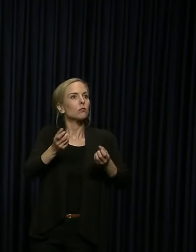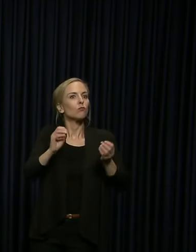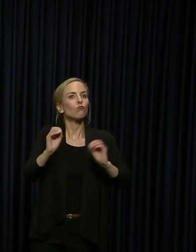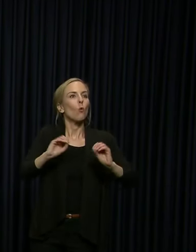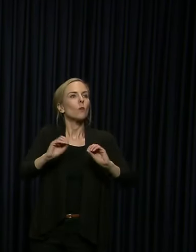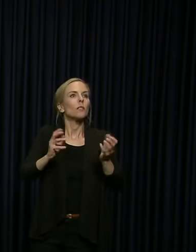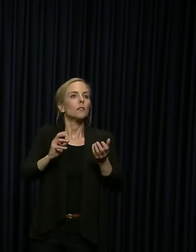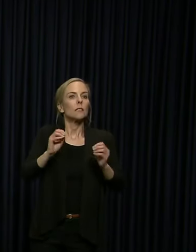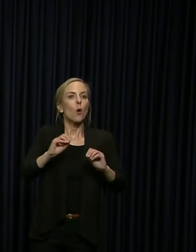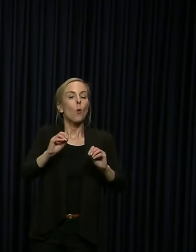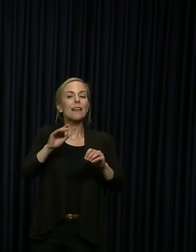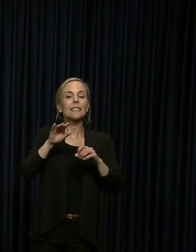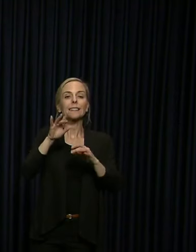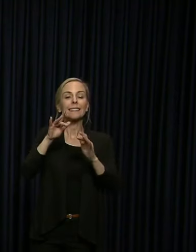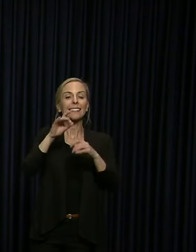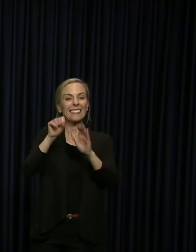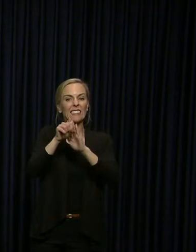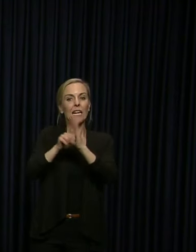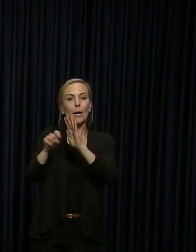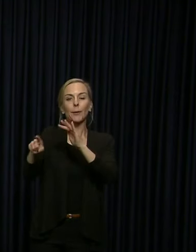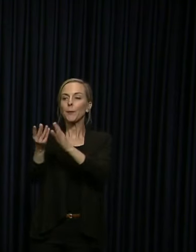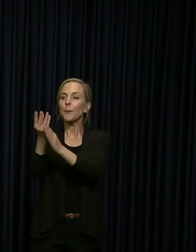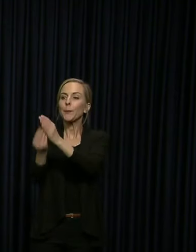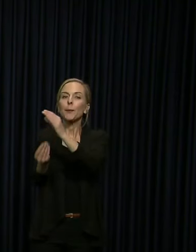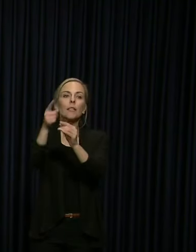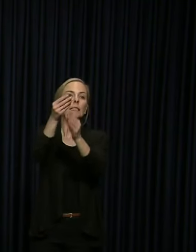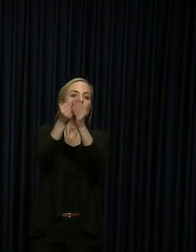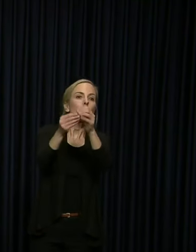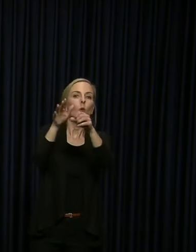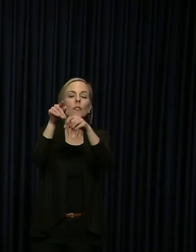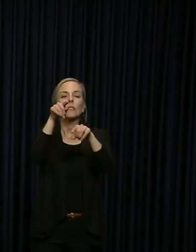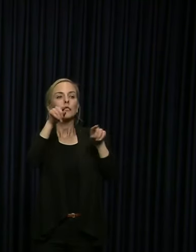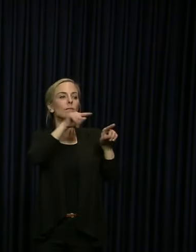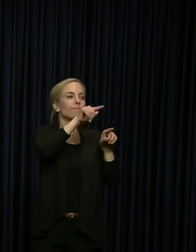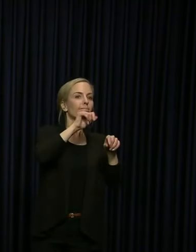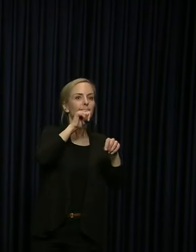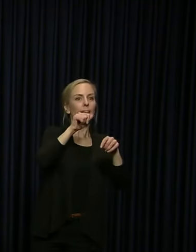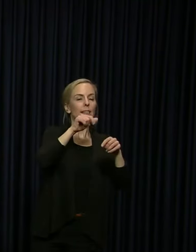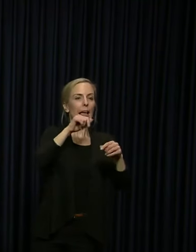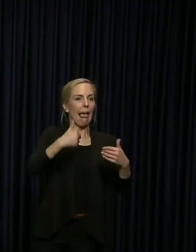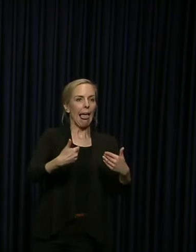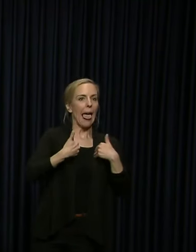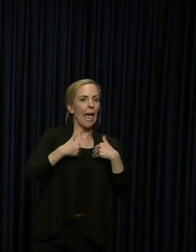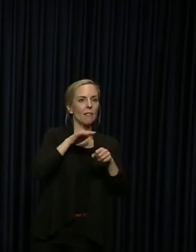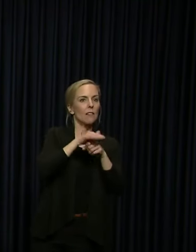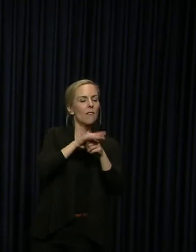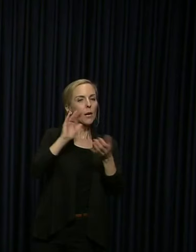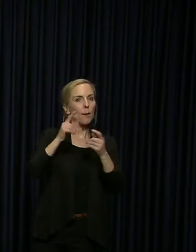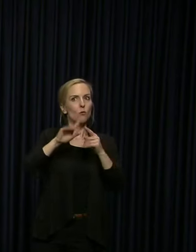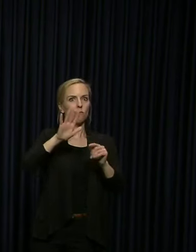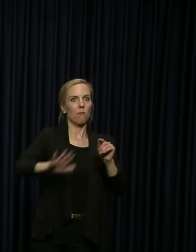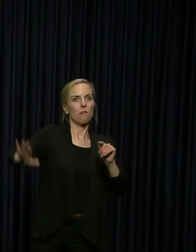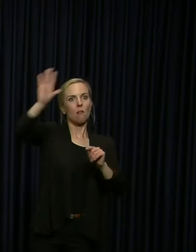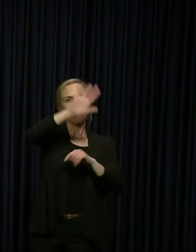GIVE US THAT DATA. SO I WOULDN'T READ TOO MUCH IN,